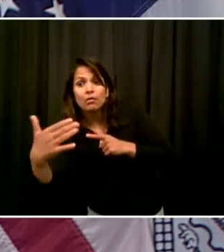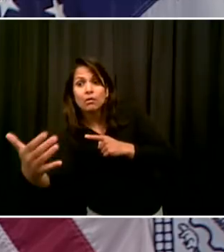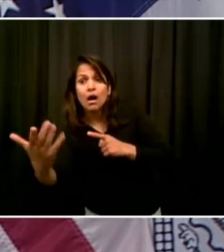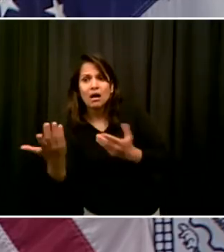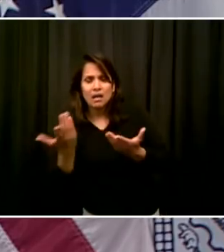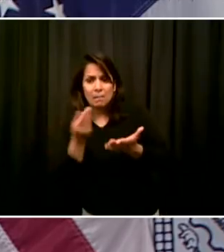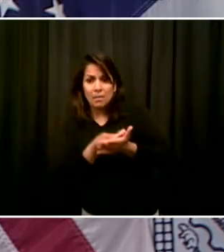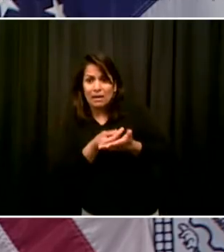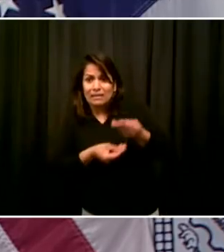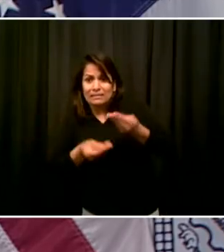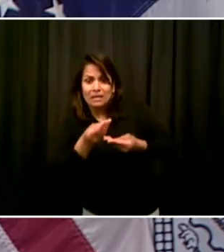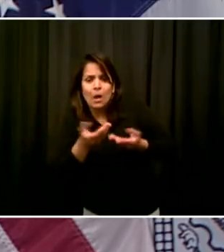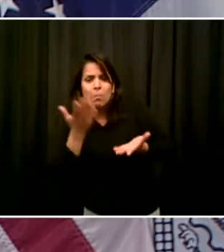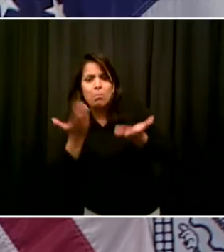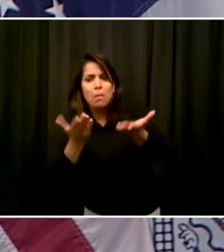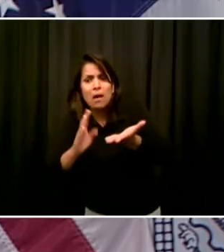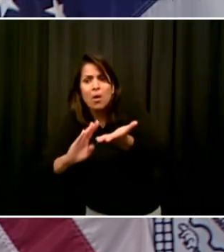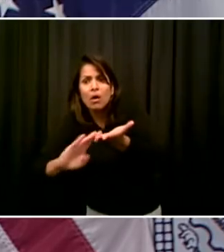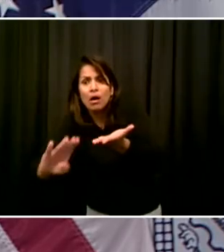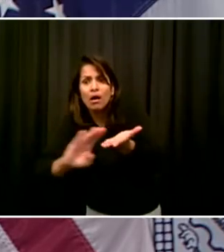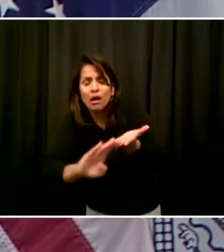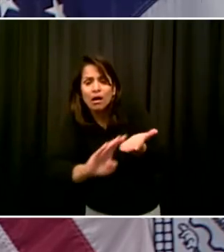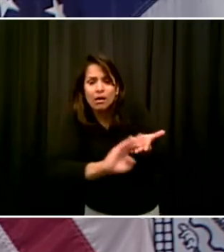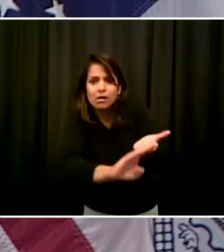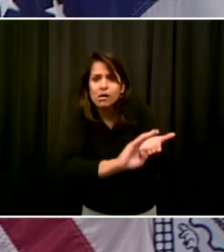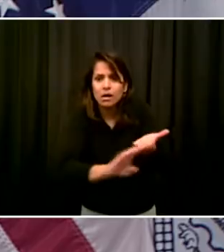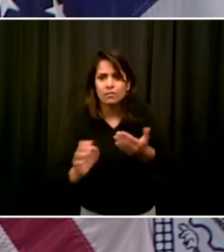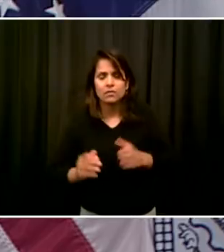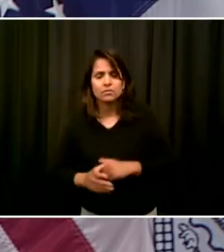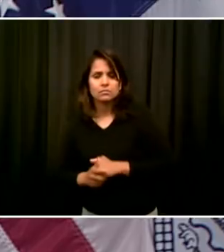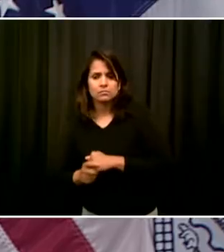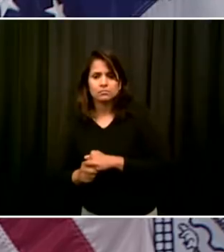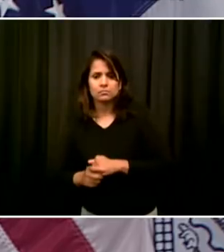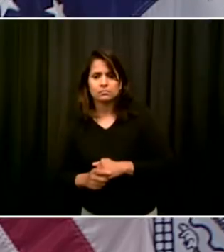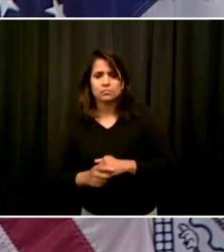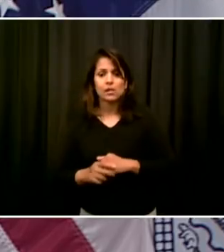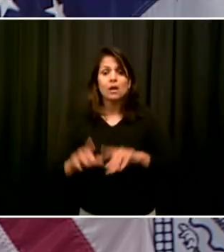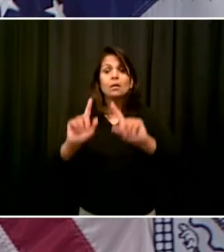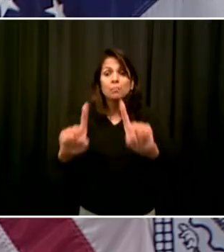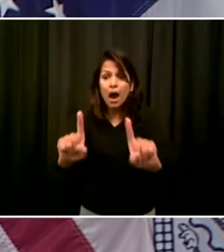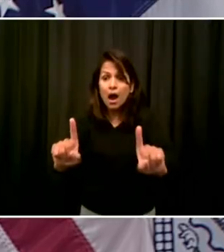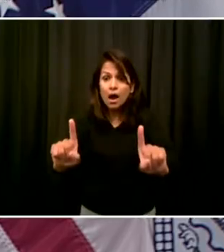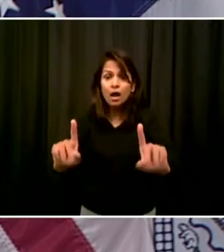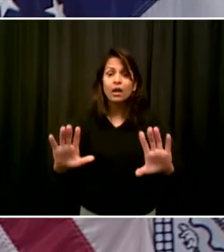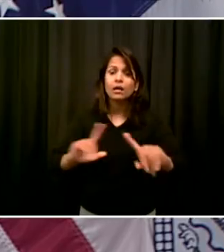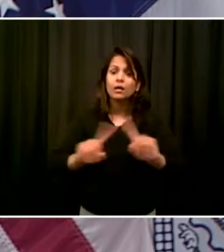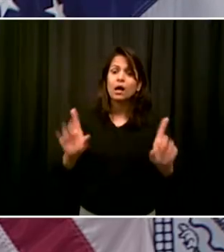NOT SO WE CAN TAKE FROM THE CITY WORKFORCE TO TURN THE